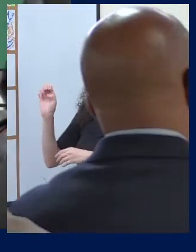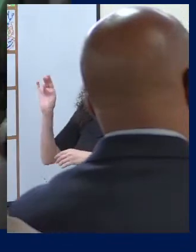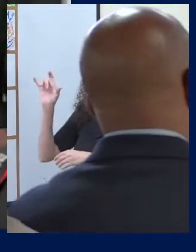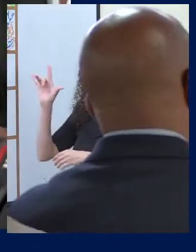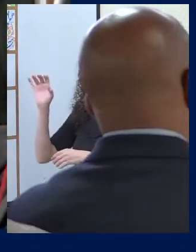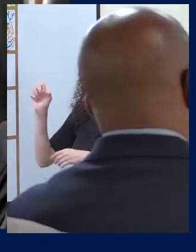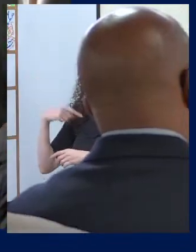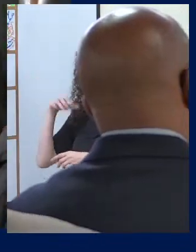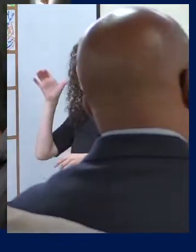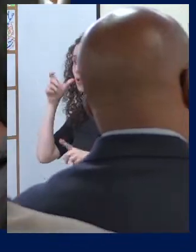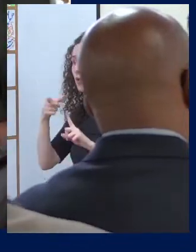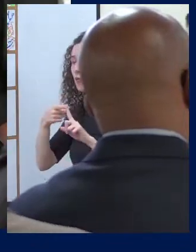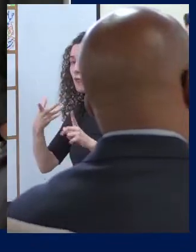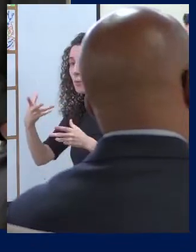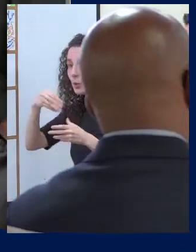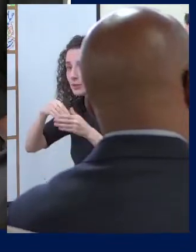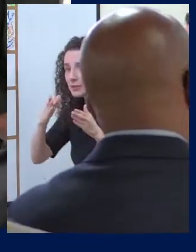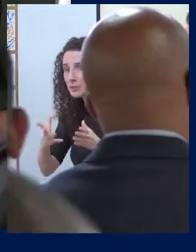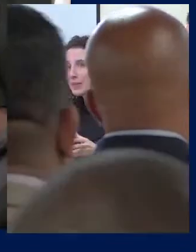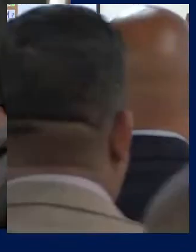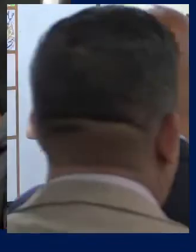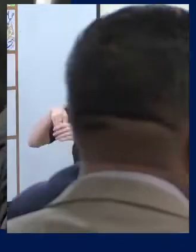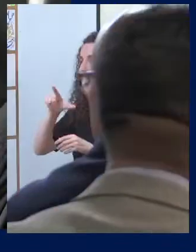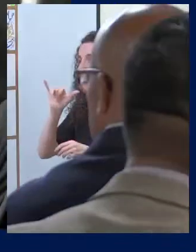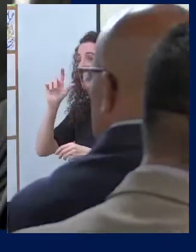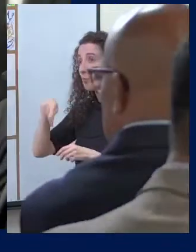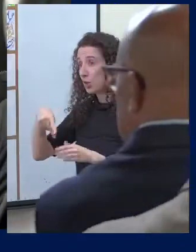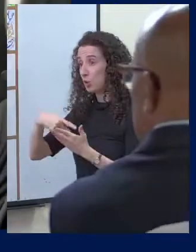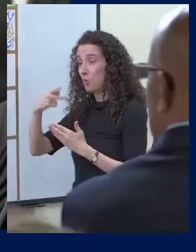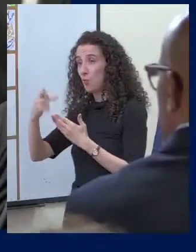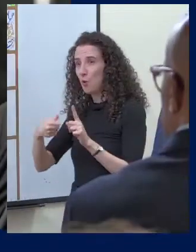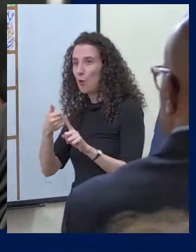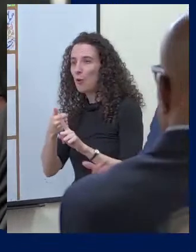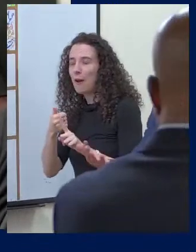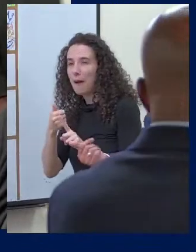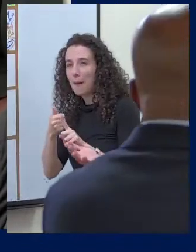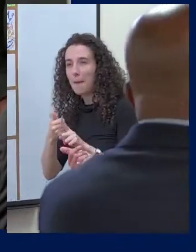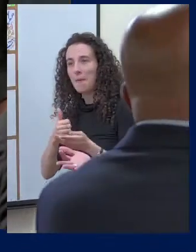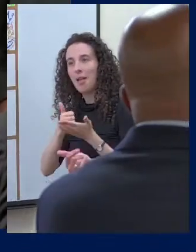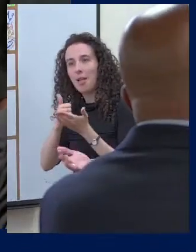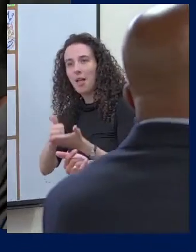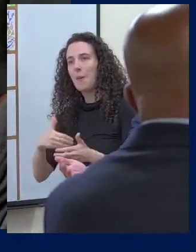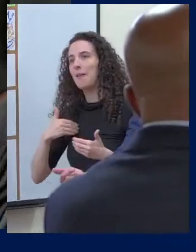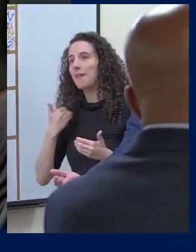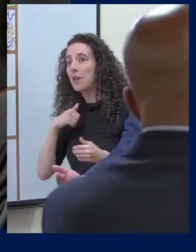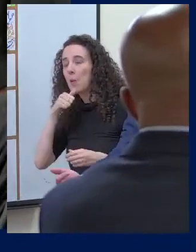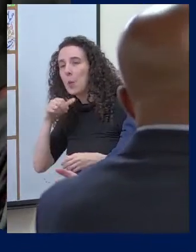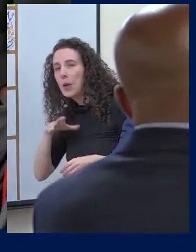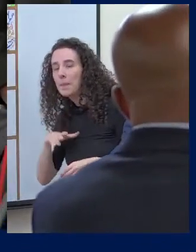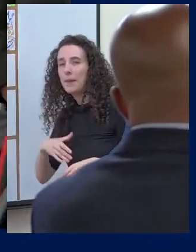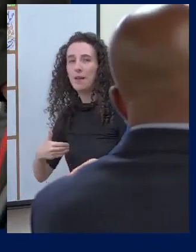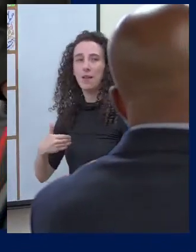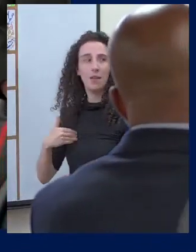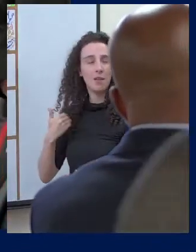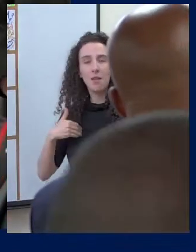in life is precious, a program that helps young women have an opportunity to really